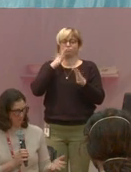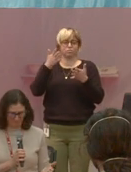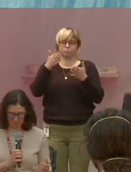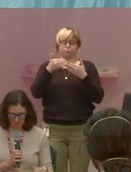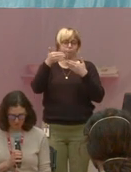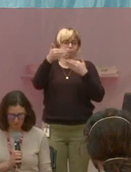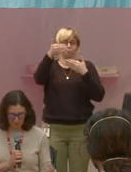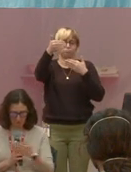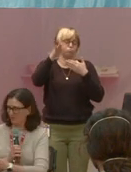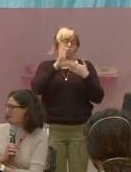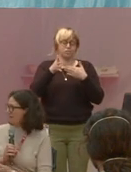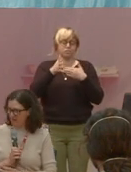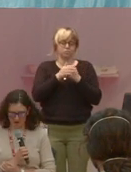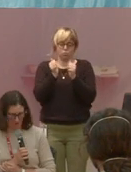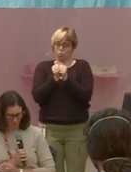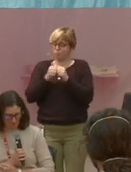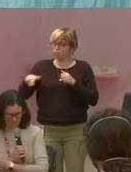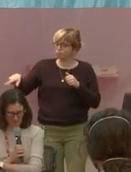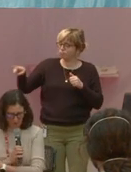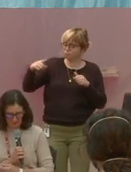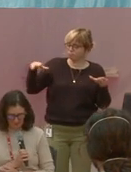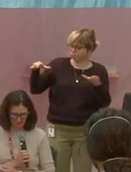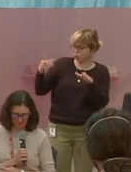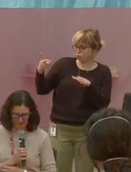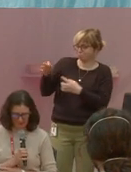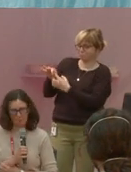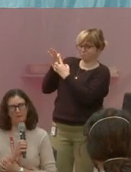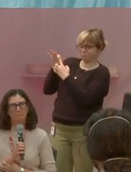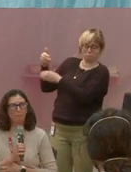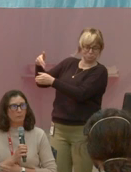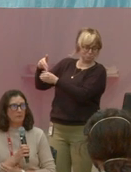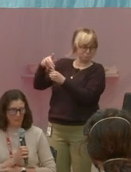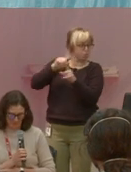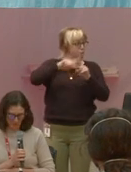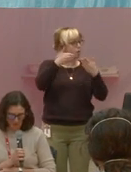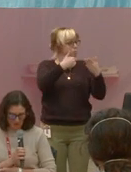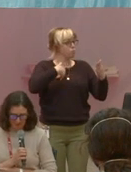even further with our two guests today. But, before we begin, I